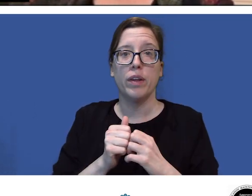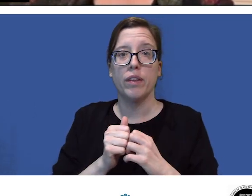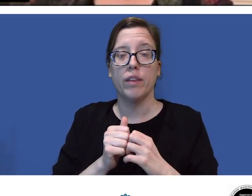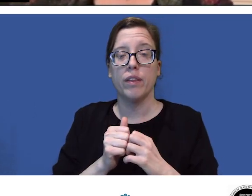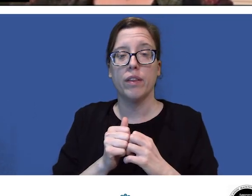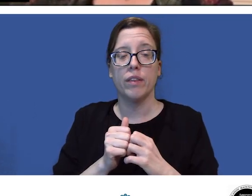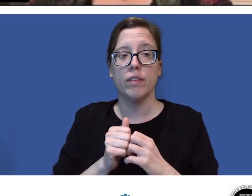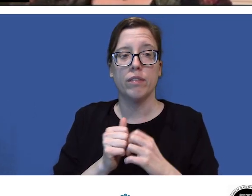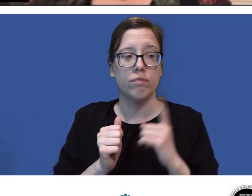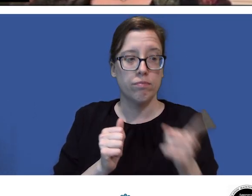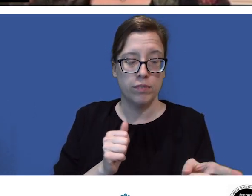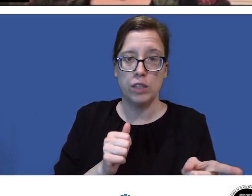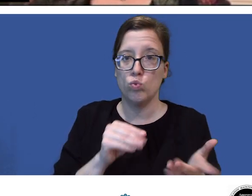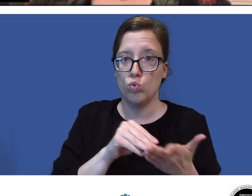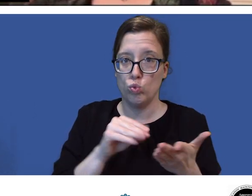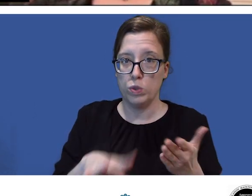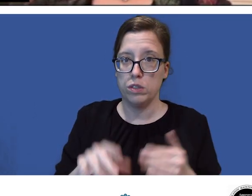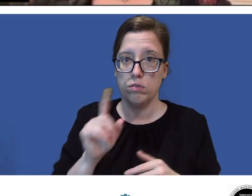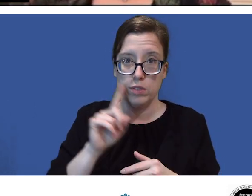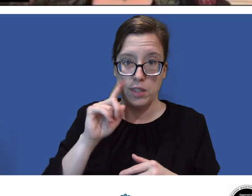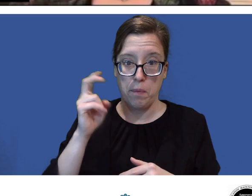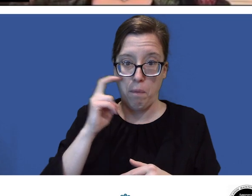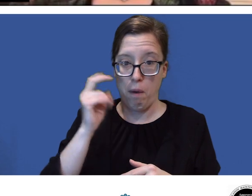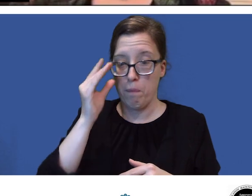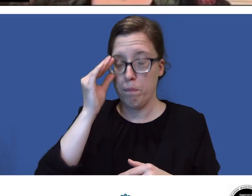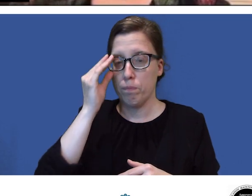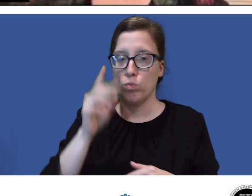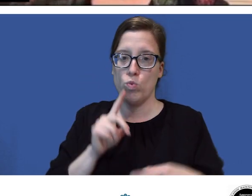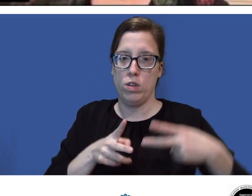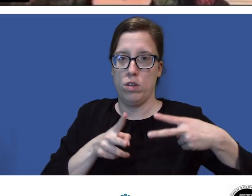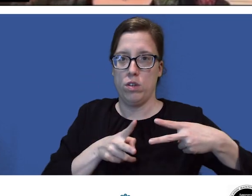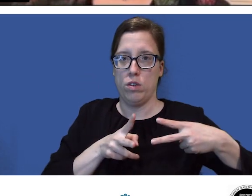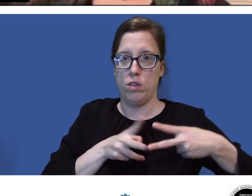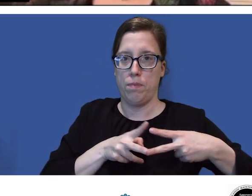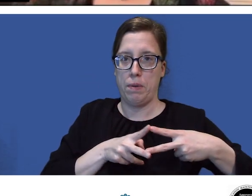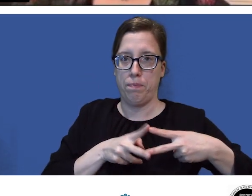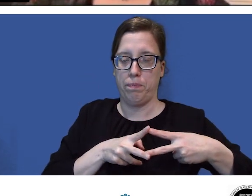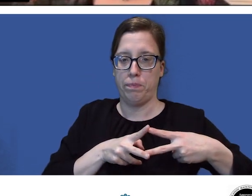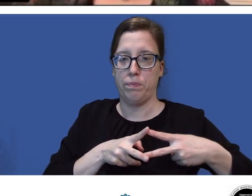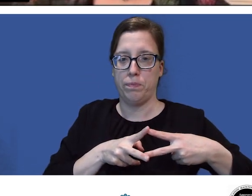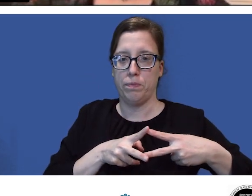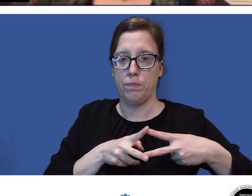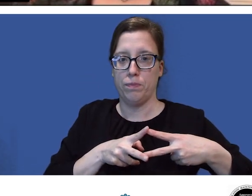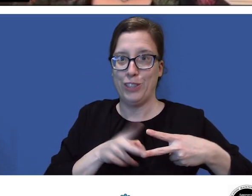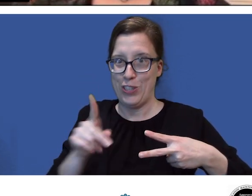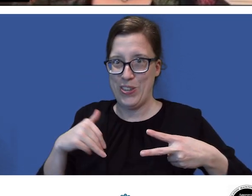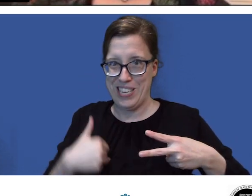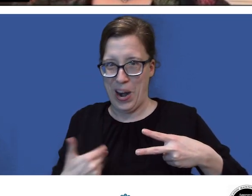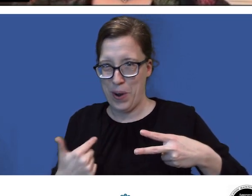or partnering with a kiddo with deafblindness, these are the two main things we're all about.